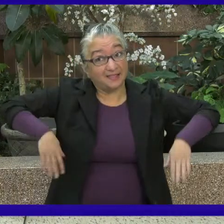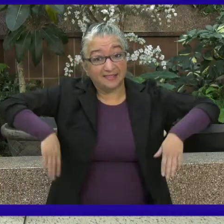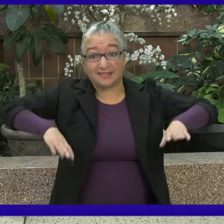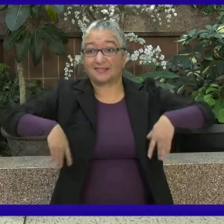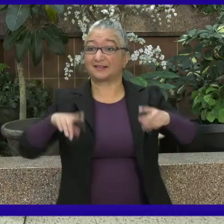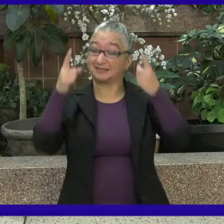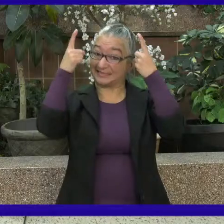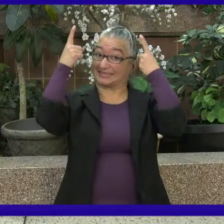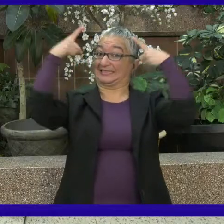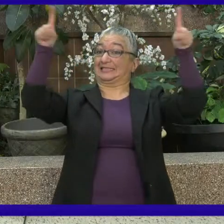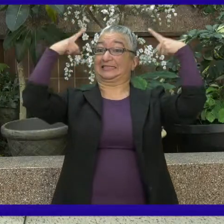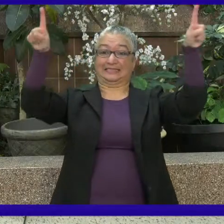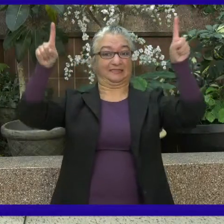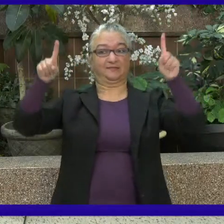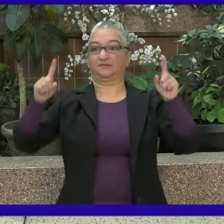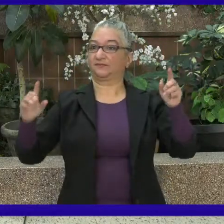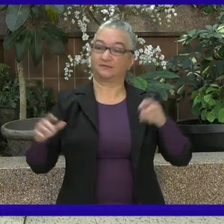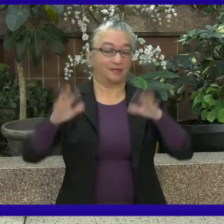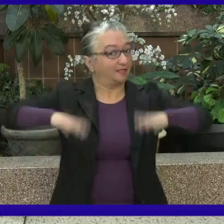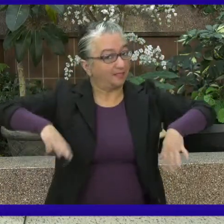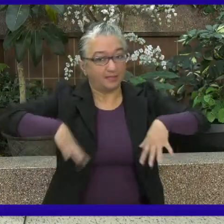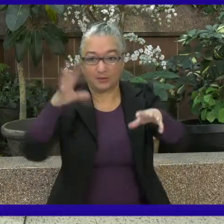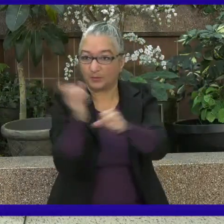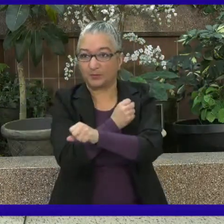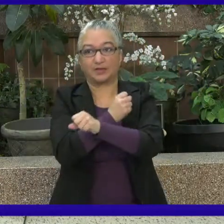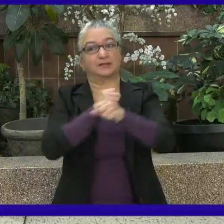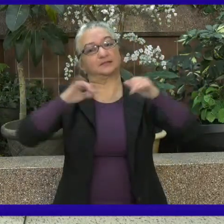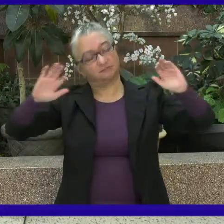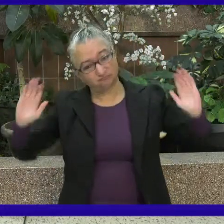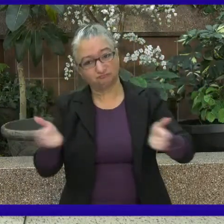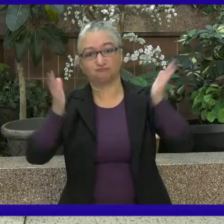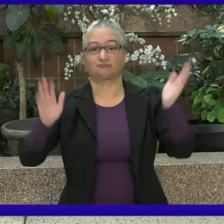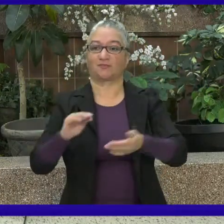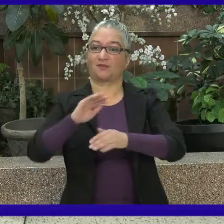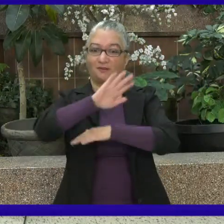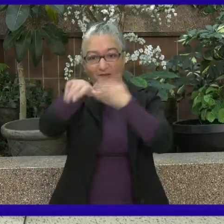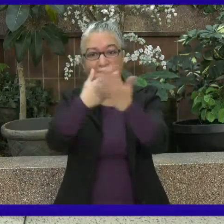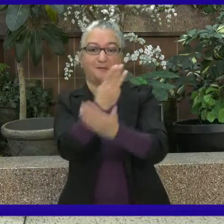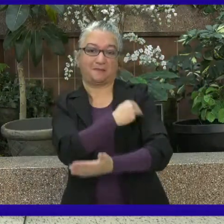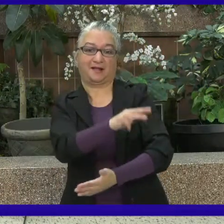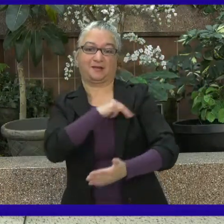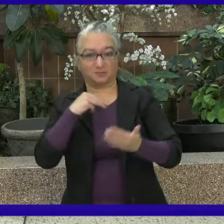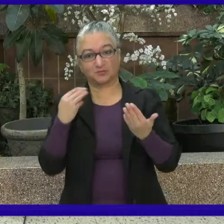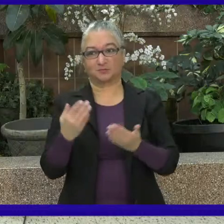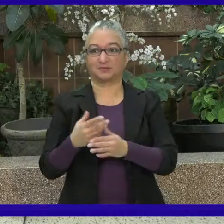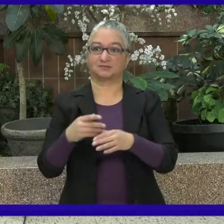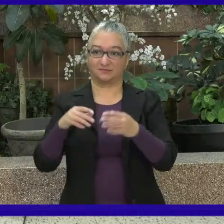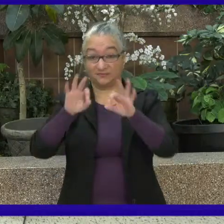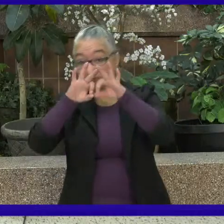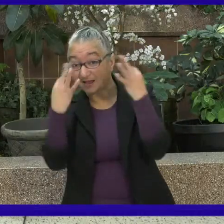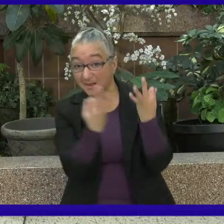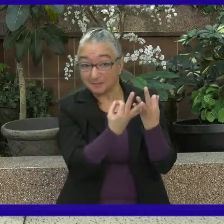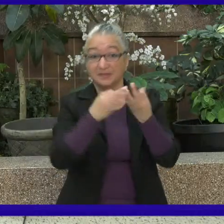and please please encourage your family friends neighbors and co-workers to get fully vaccinated